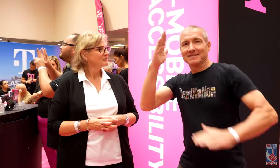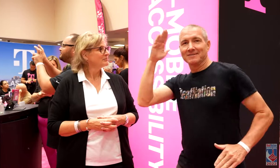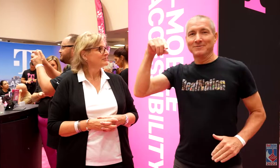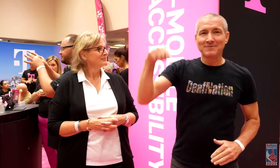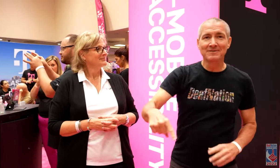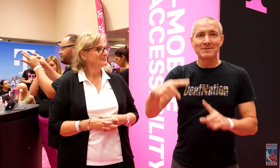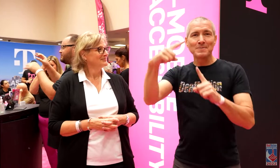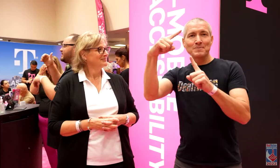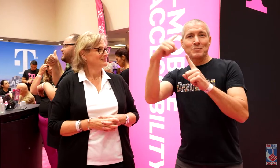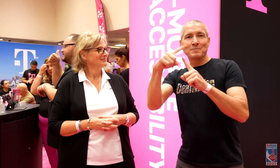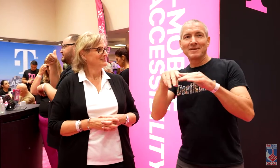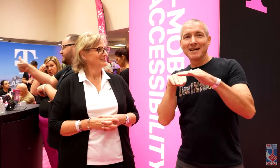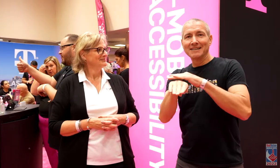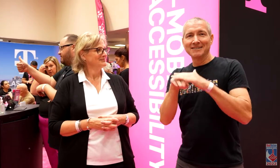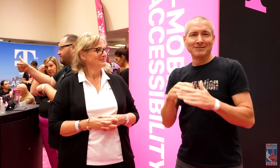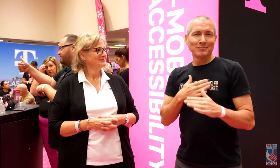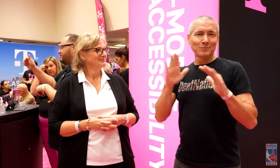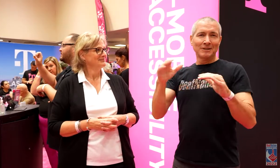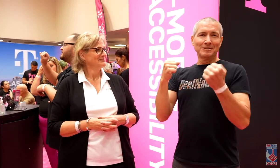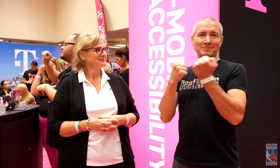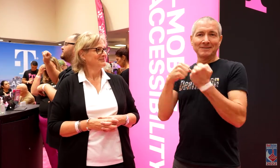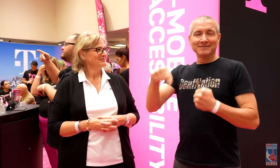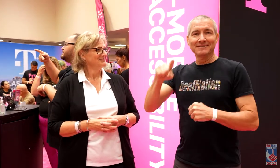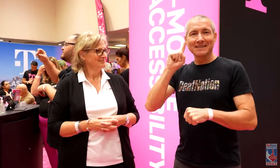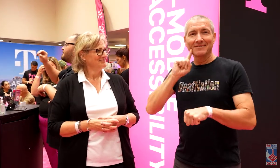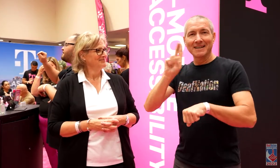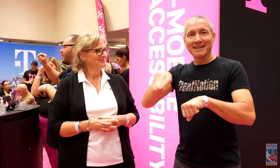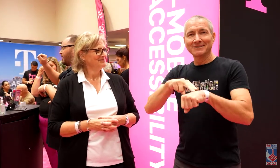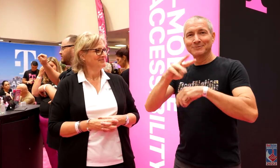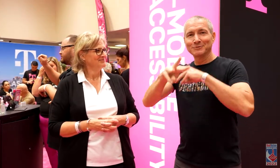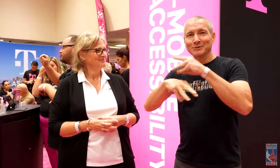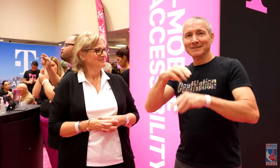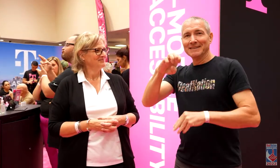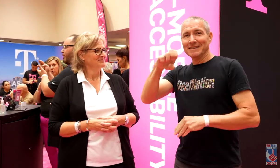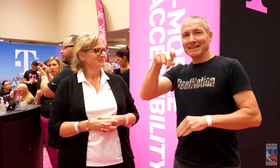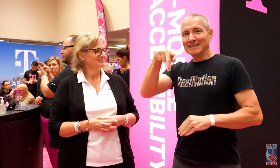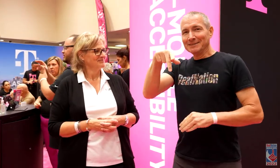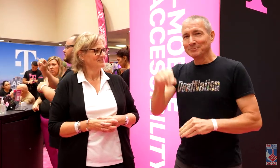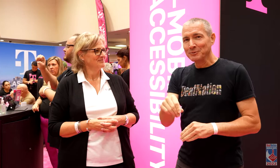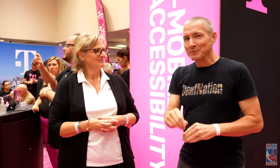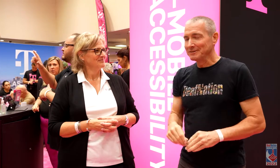We are here at the T-Mobile Accessibility booth. They are a wonderful sponsor of our DeafNation World Expo.